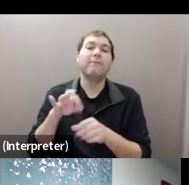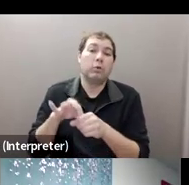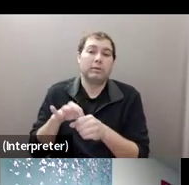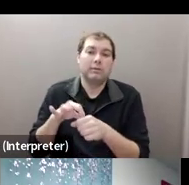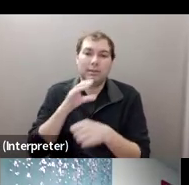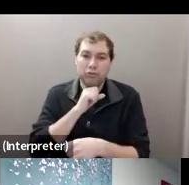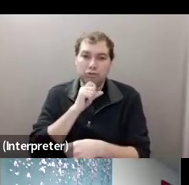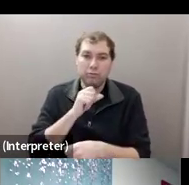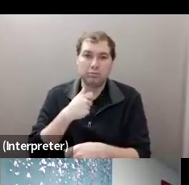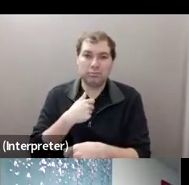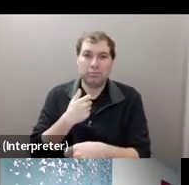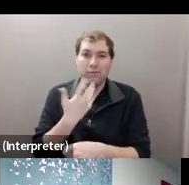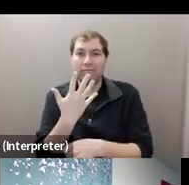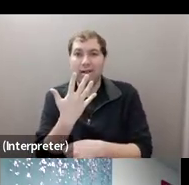Don Posh: can we get 5 calls out of that?